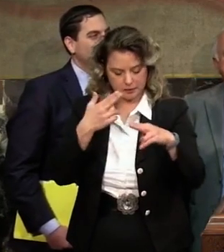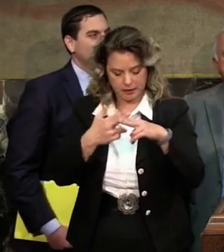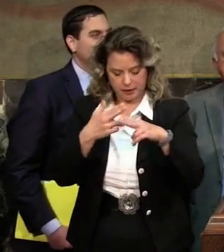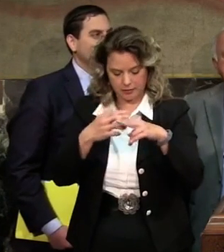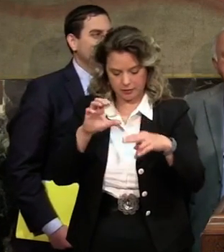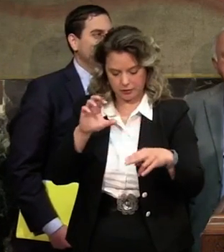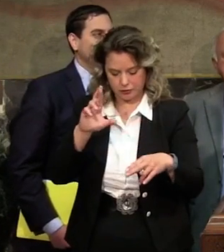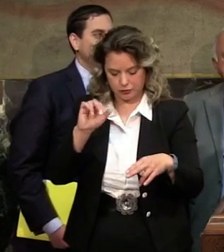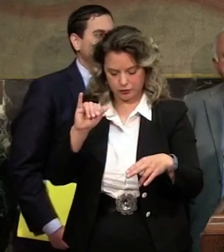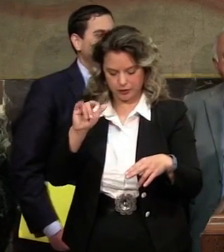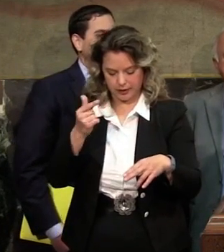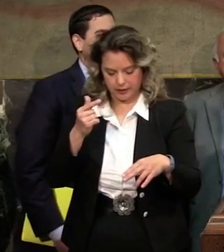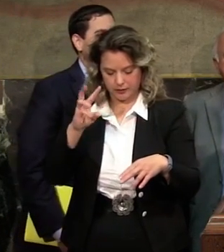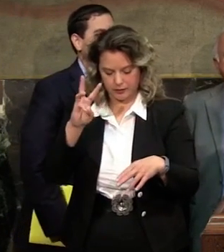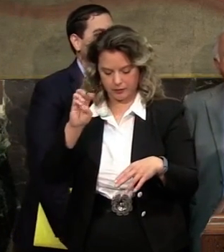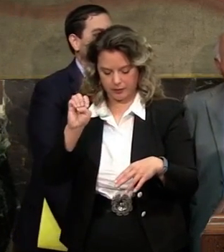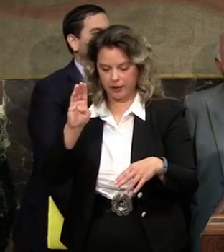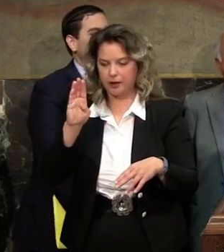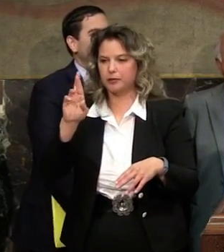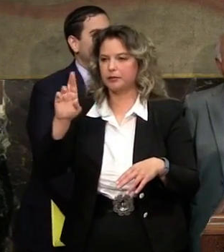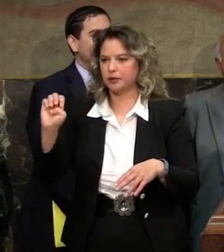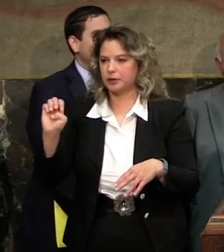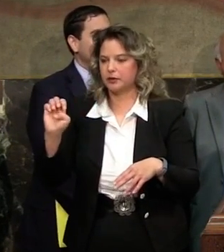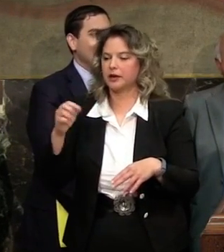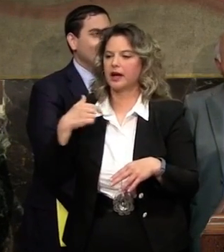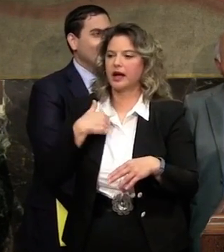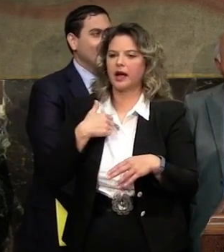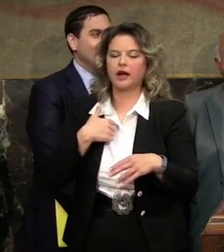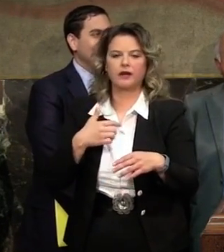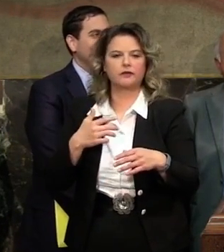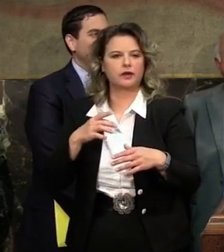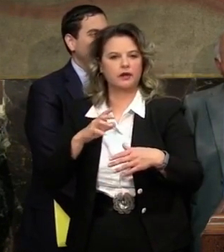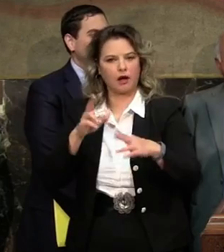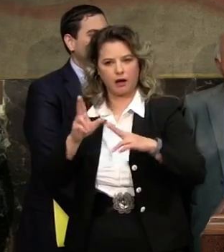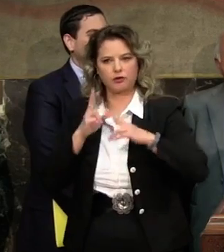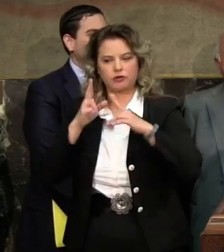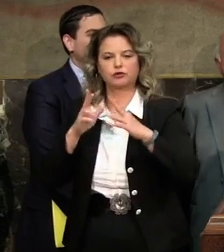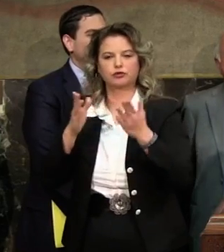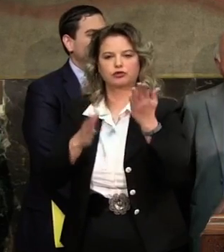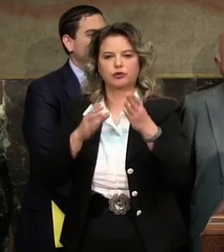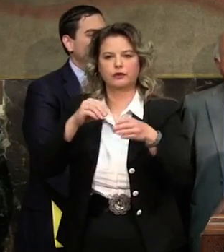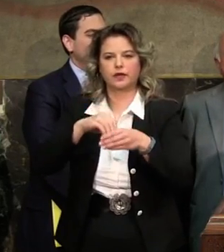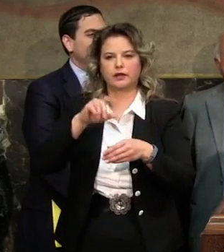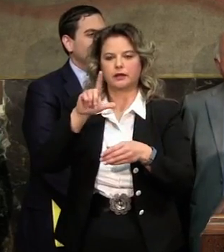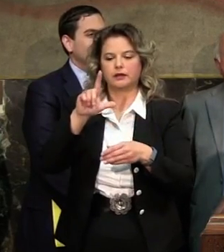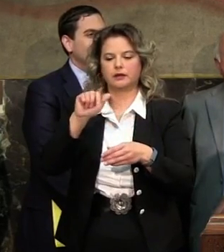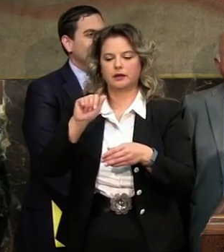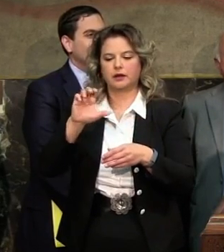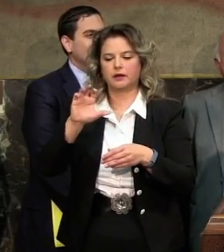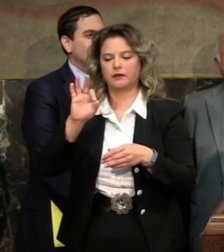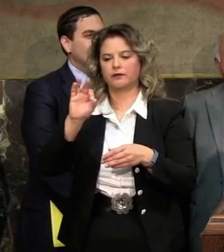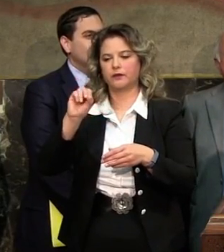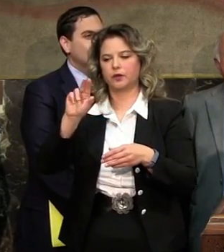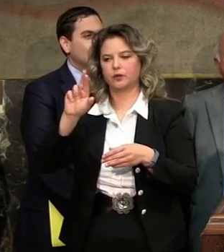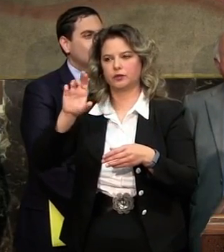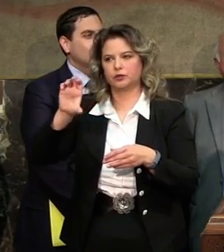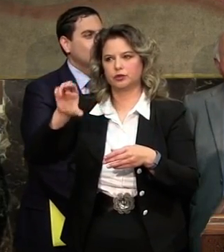and I've had the pleasure and honor of serving as the sheriff of La Fouche parish for the past 25 years and have